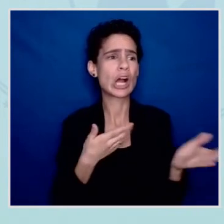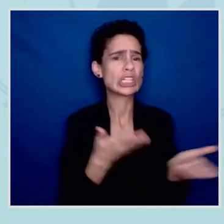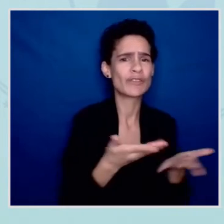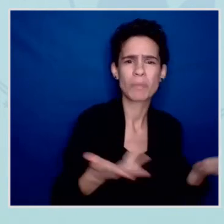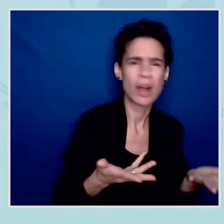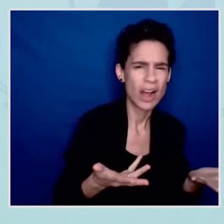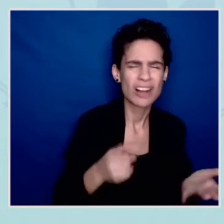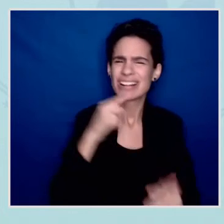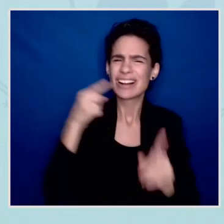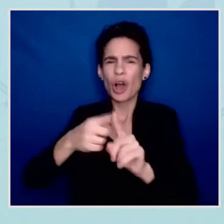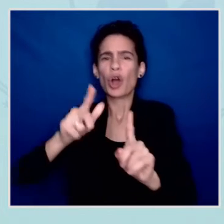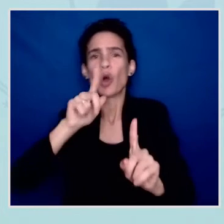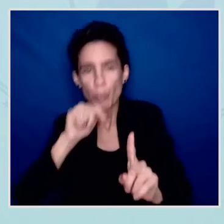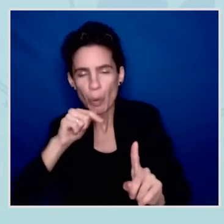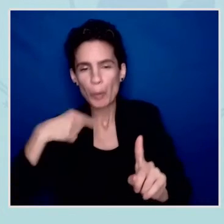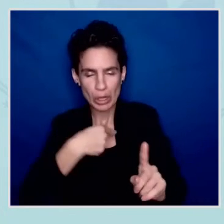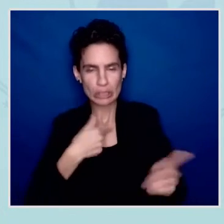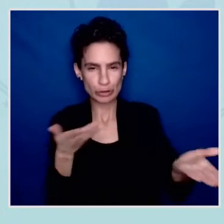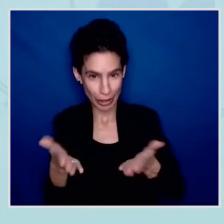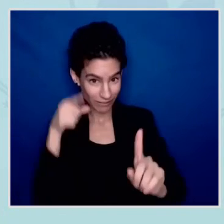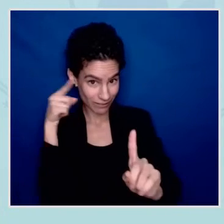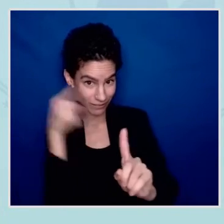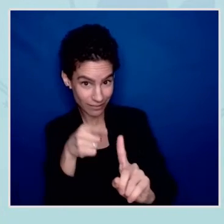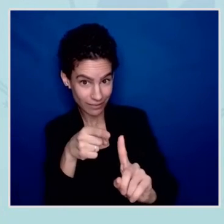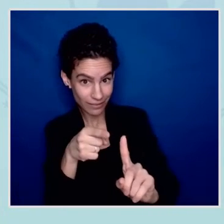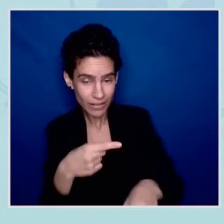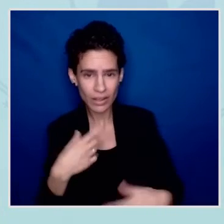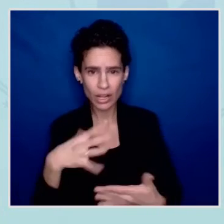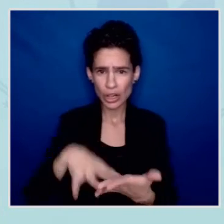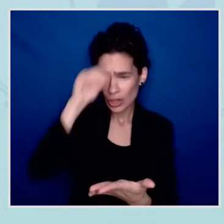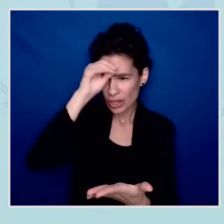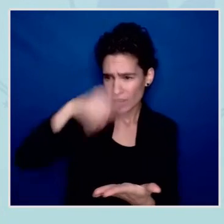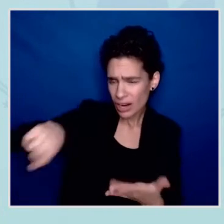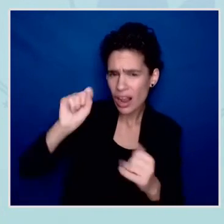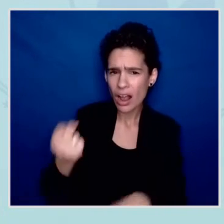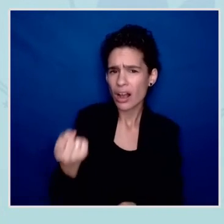OUR NATION. ABOVE ALL, YOU SHOWED ME HOW TO DO IT THE RIGHT WAY. TO UNDERSTAND THAT SERVICE